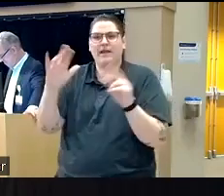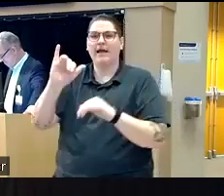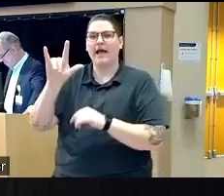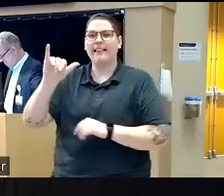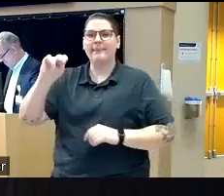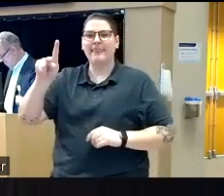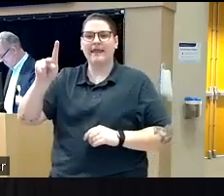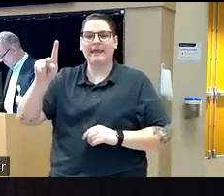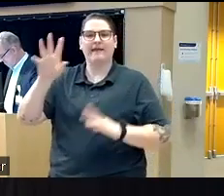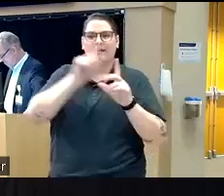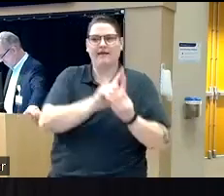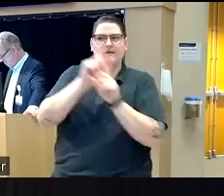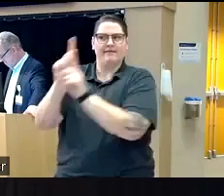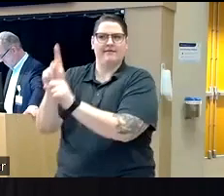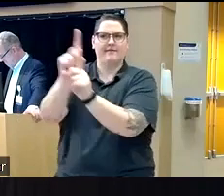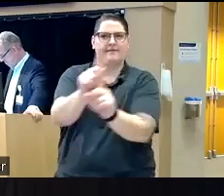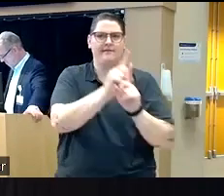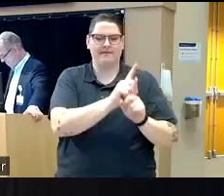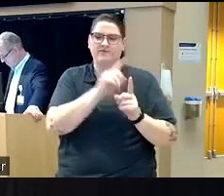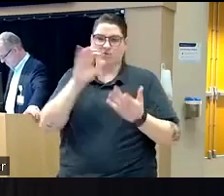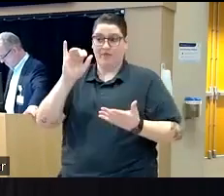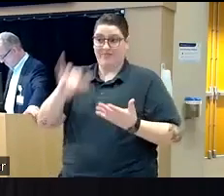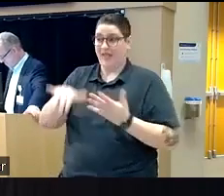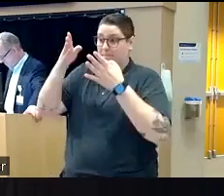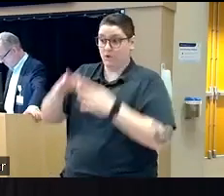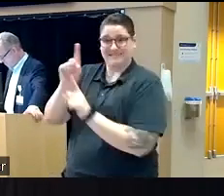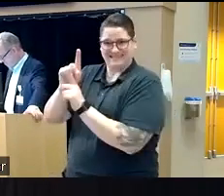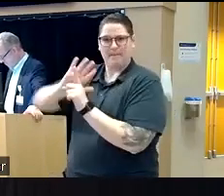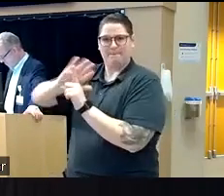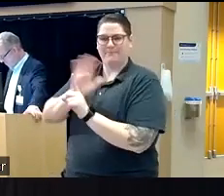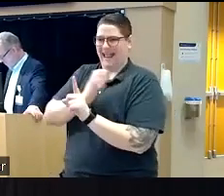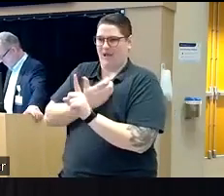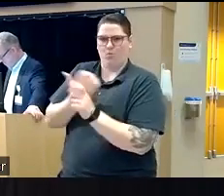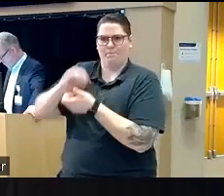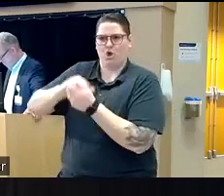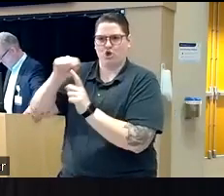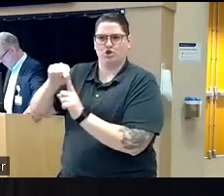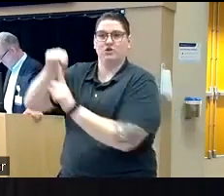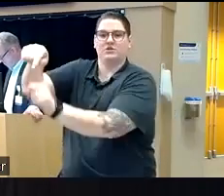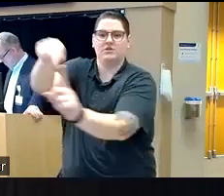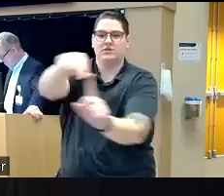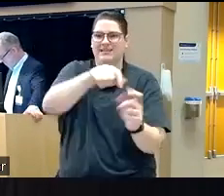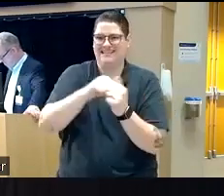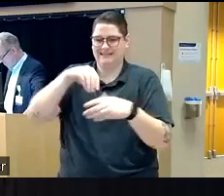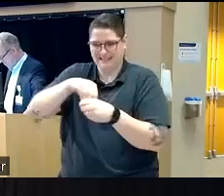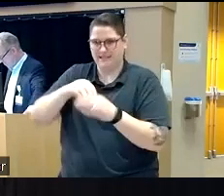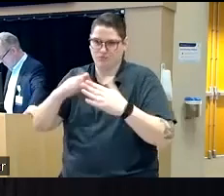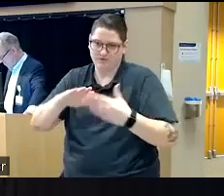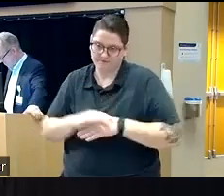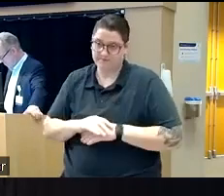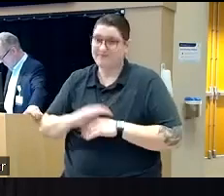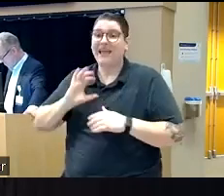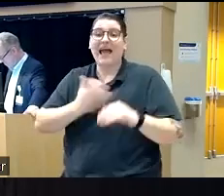in collaborating with community-based Partners our peers as well can facilitate those connections in